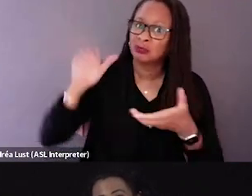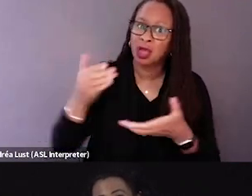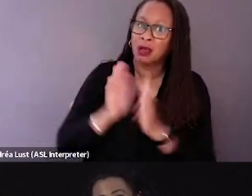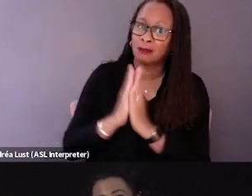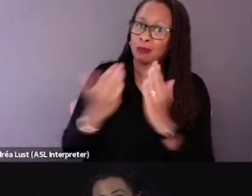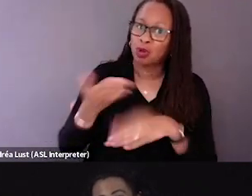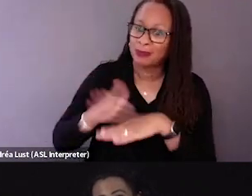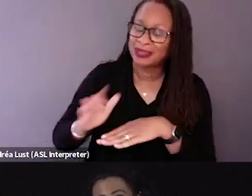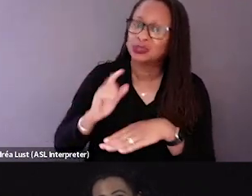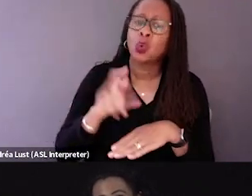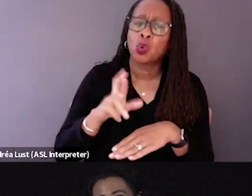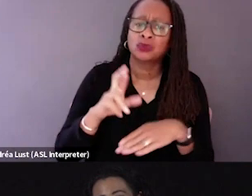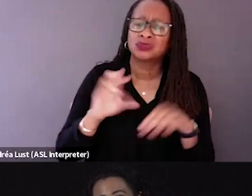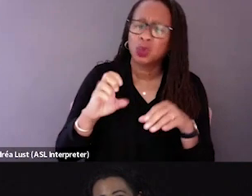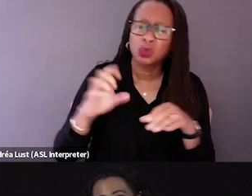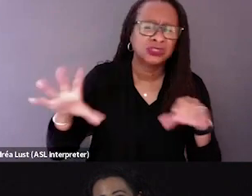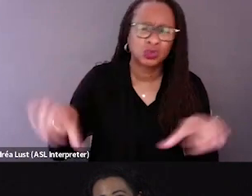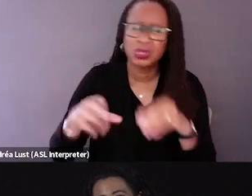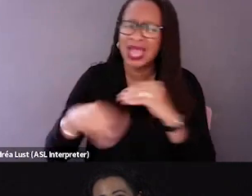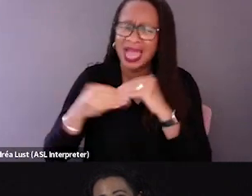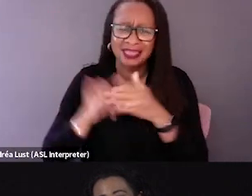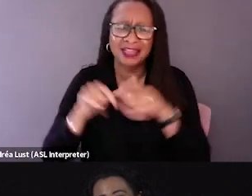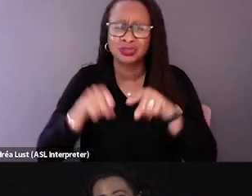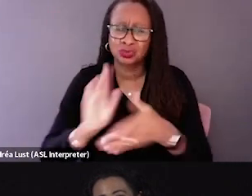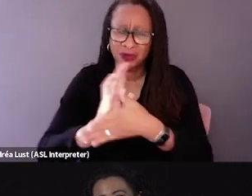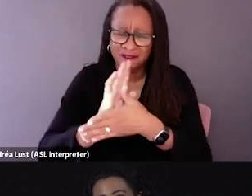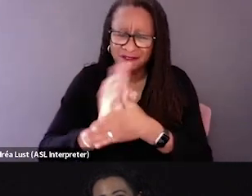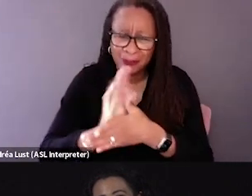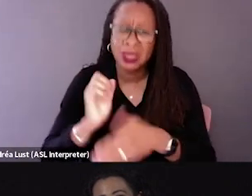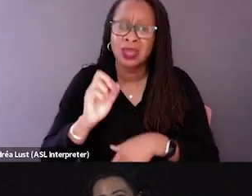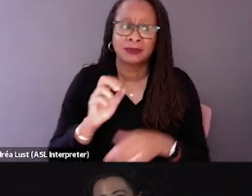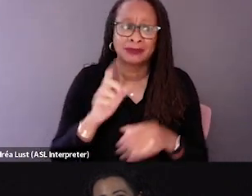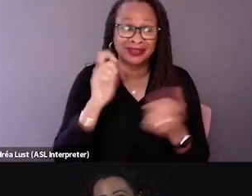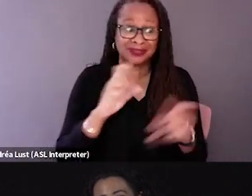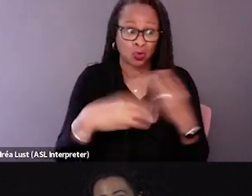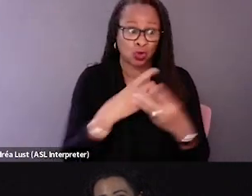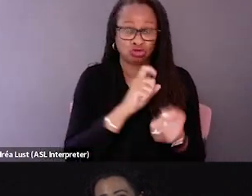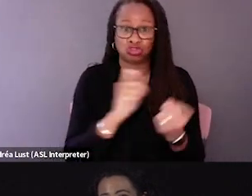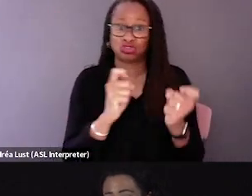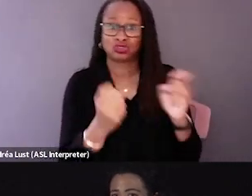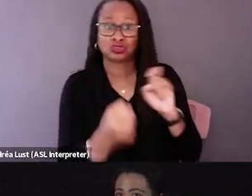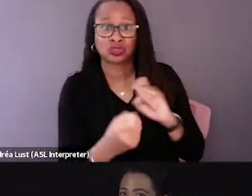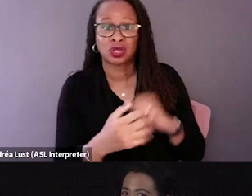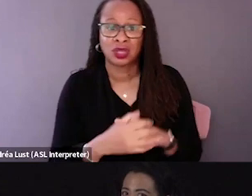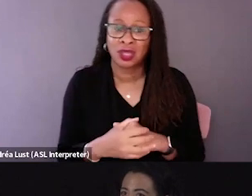"Oh wow, we're taking a turn here?" Or was it earlier? Am I about the, you know, just about book bands?